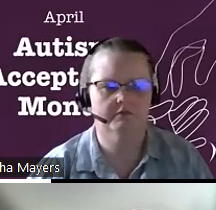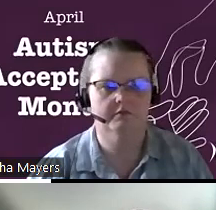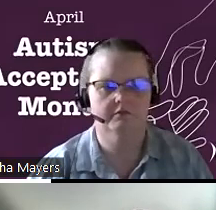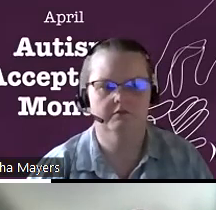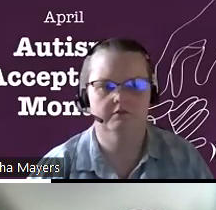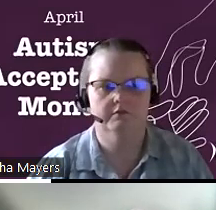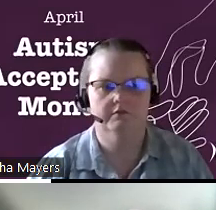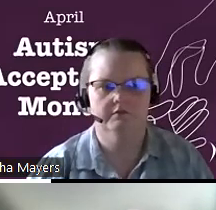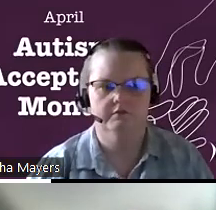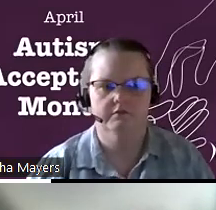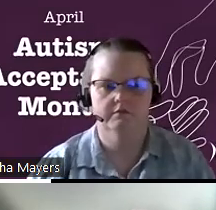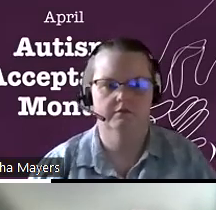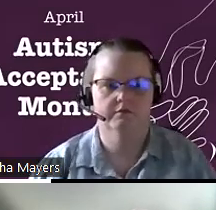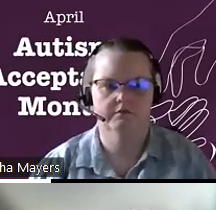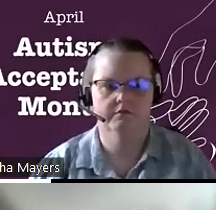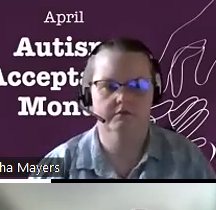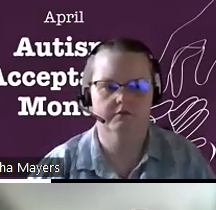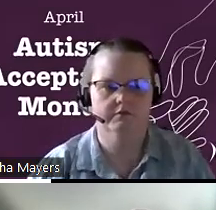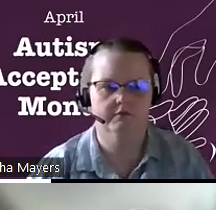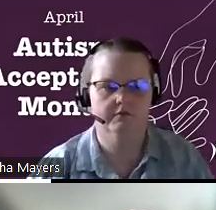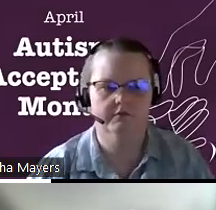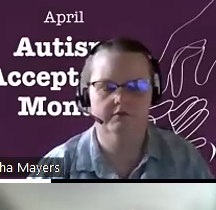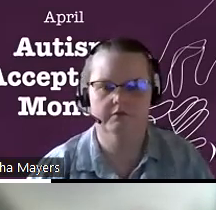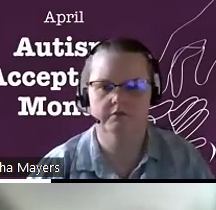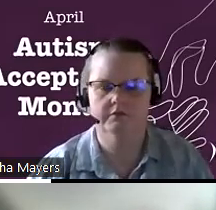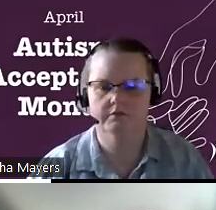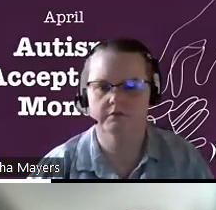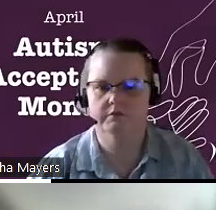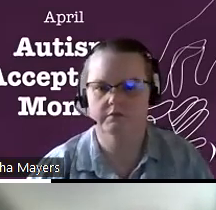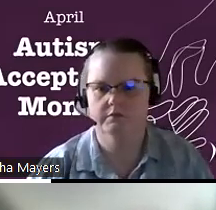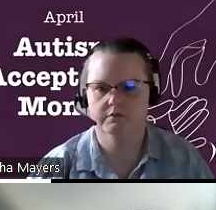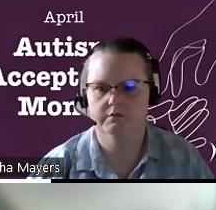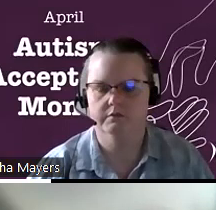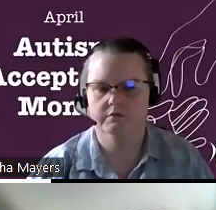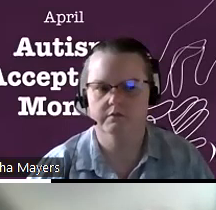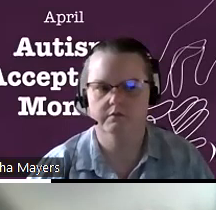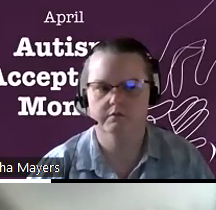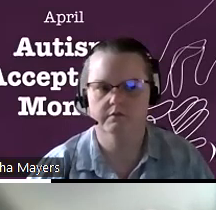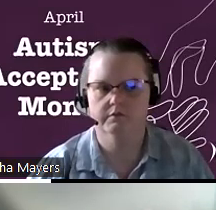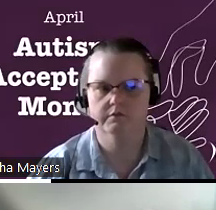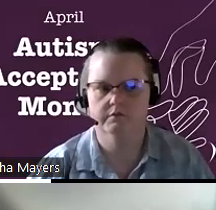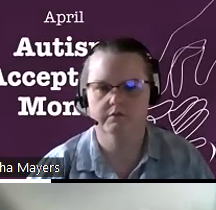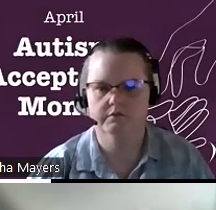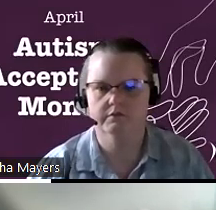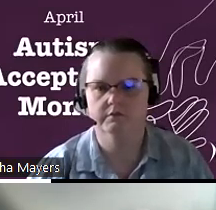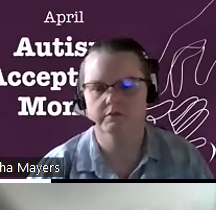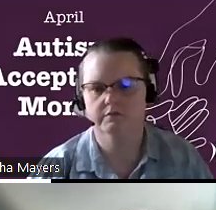SKILLS AND KNOWLEDGE. SO IT DOESN'T HAVE TO BE A COMPLETE DEGREE. THEY COULD BE TAKING CLASSES JUST TO HELP MOVE THEM UP IN A JOB THAT THEY HAVE RIGHT